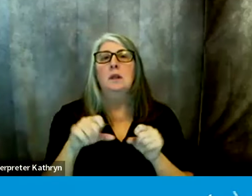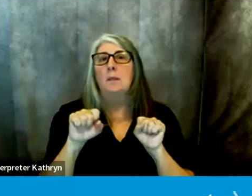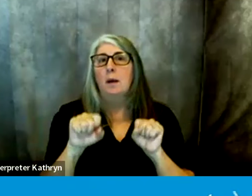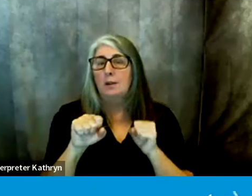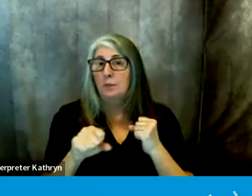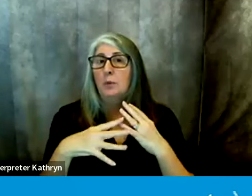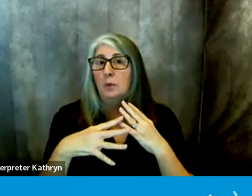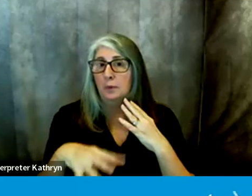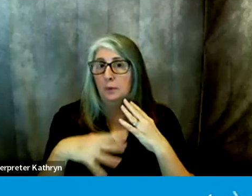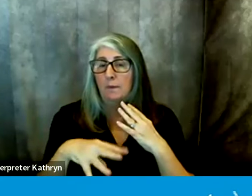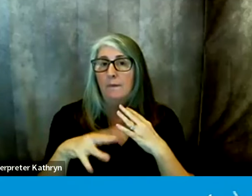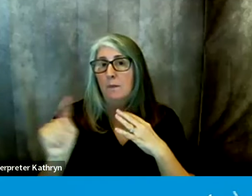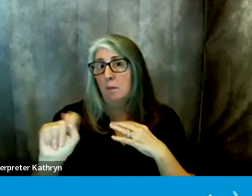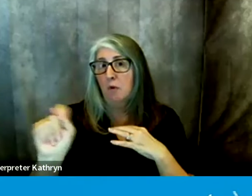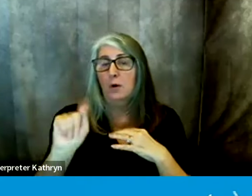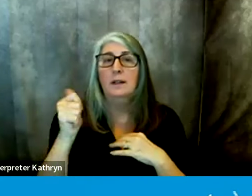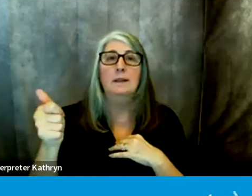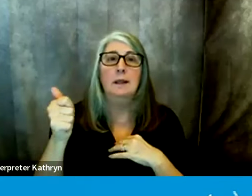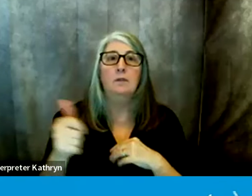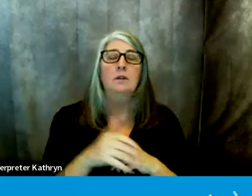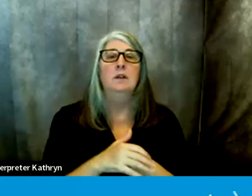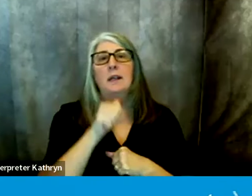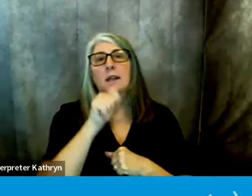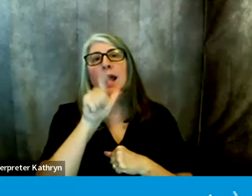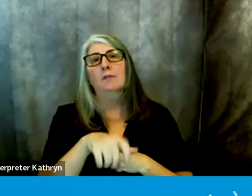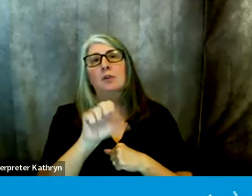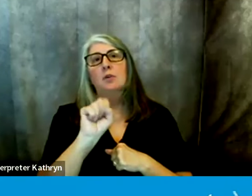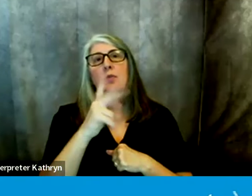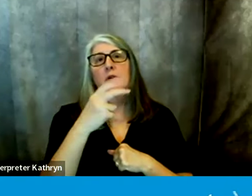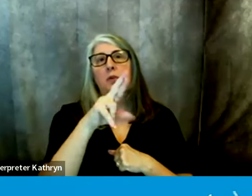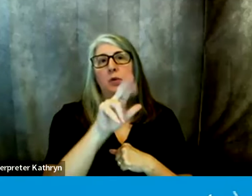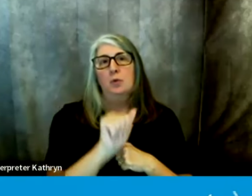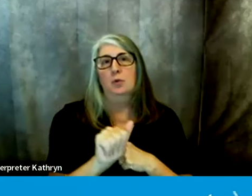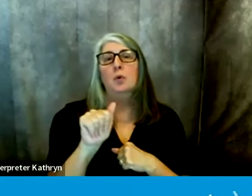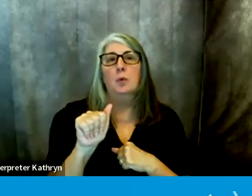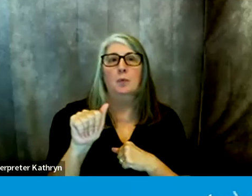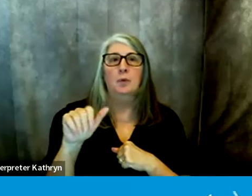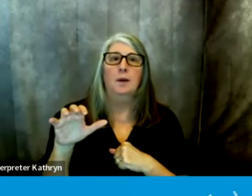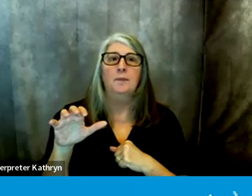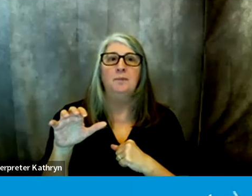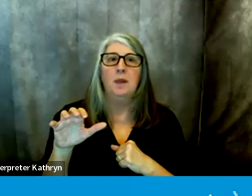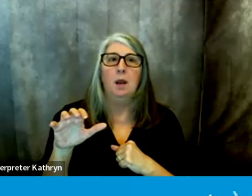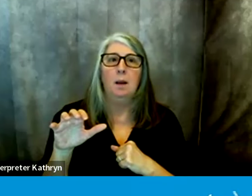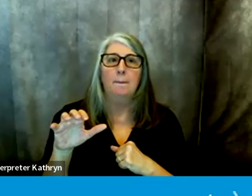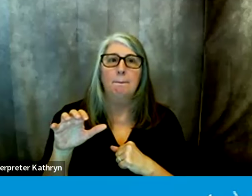and avoid putting in a suprapubic tube in the first place. But that being said,